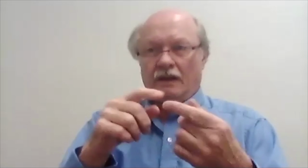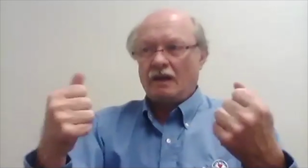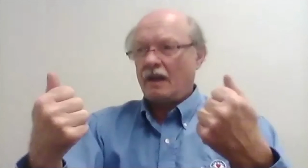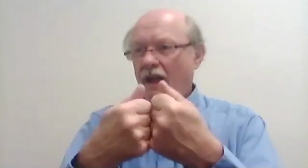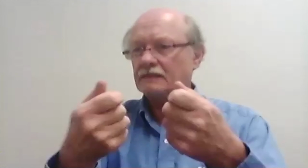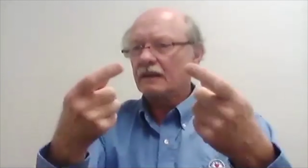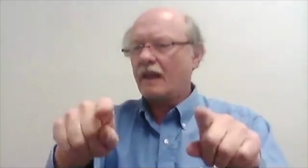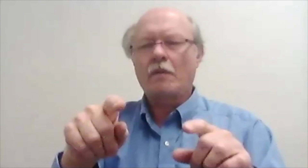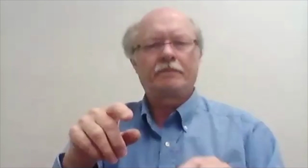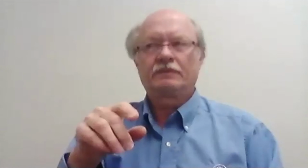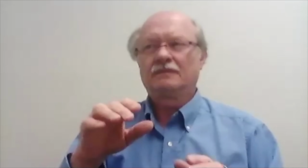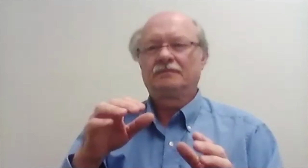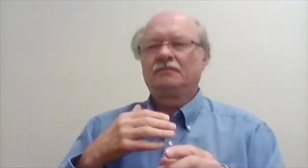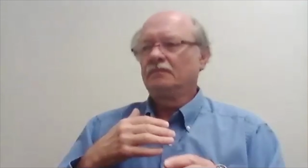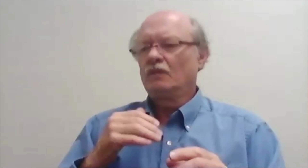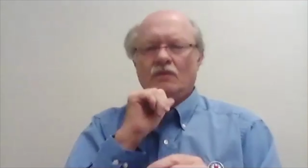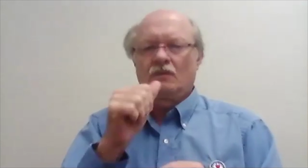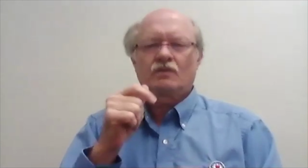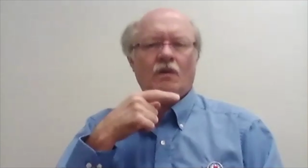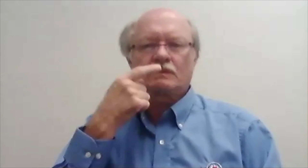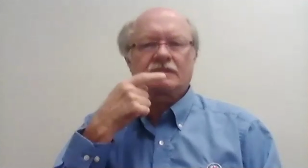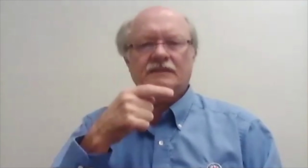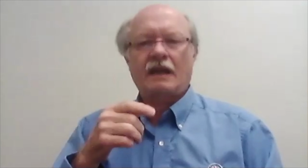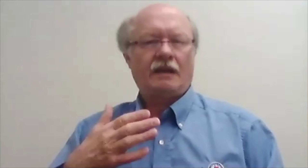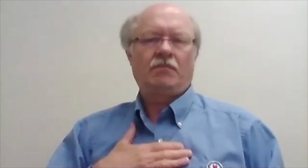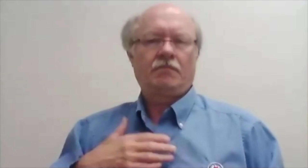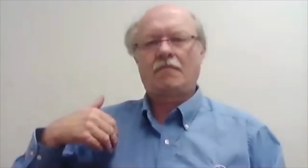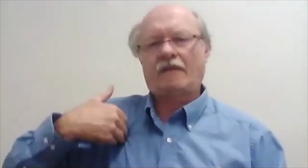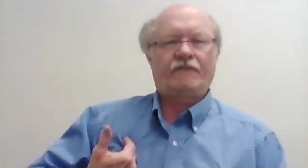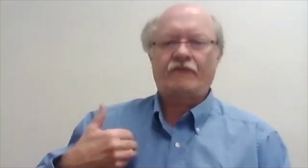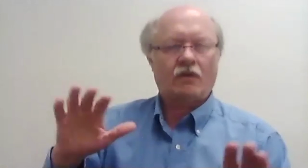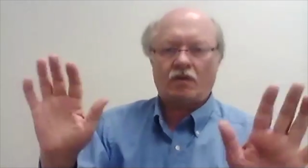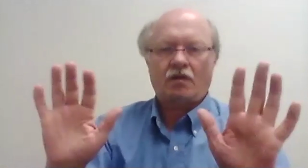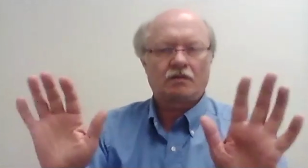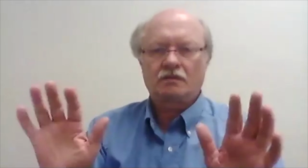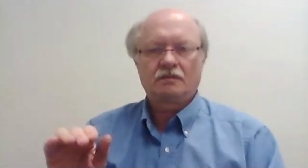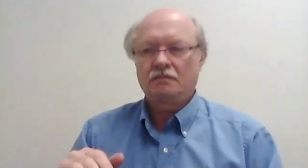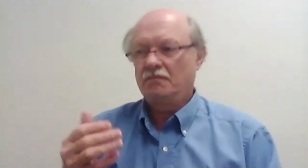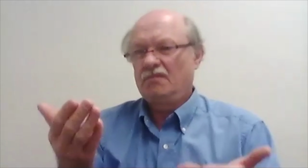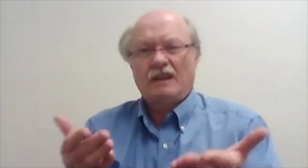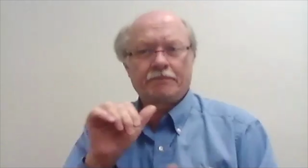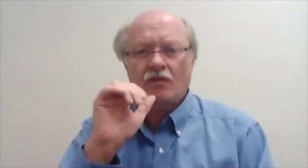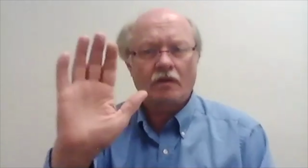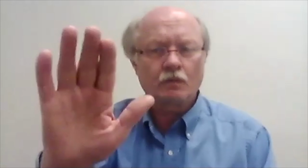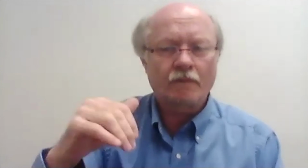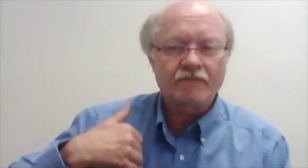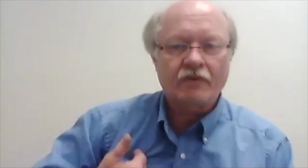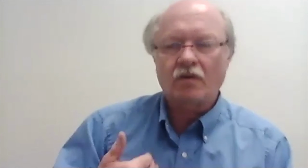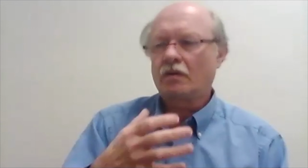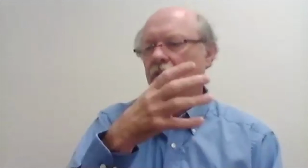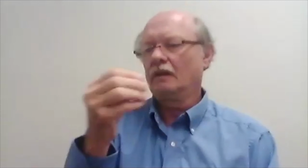When an accident happens, don't say it's your fault. Maybe it's not your fault.